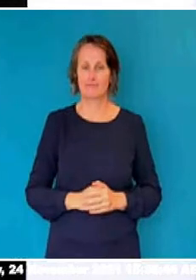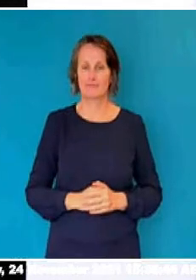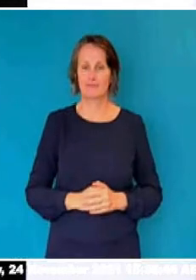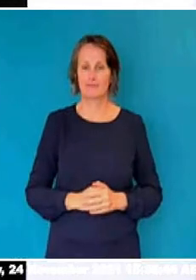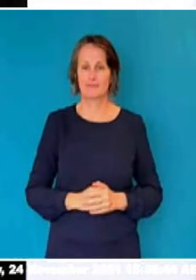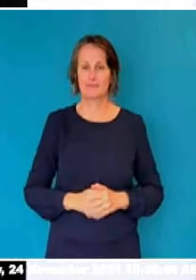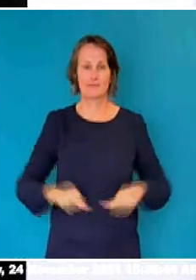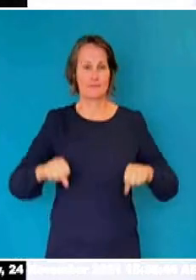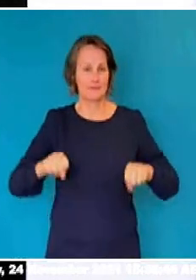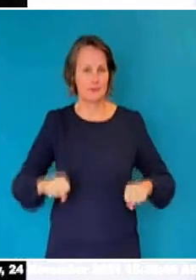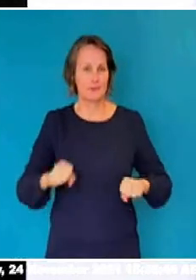muted, I think.